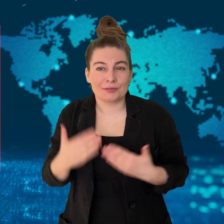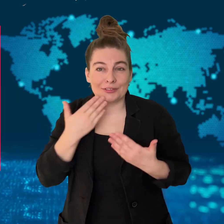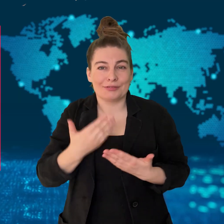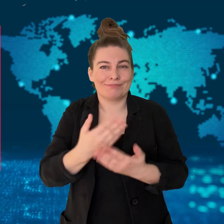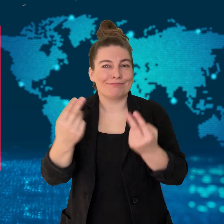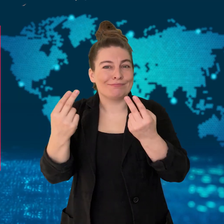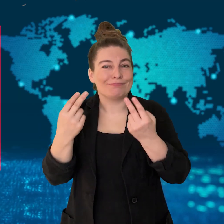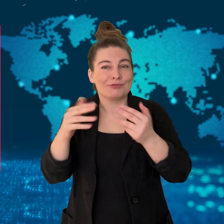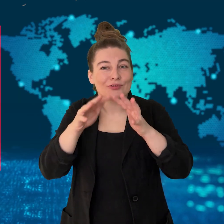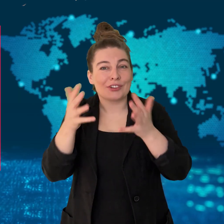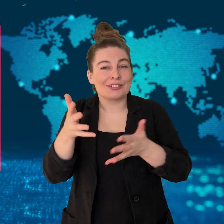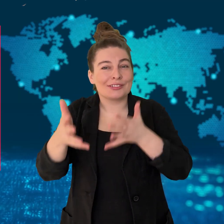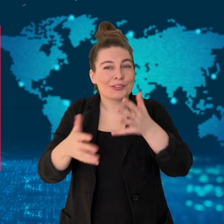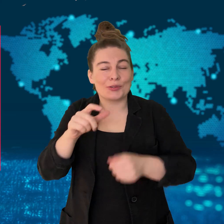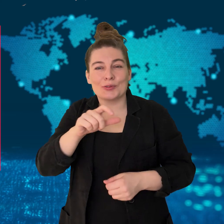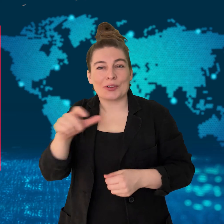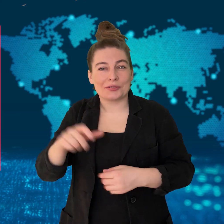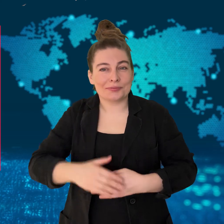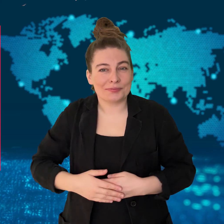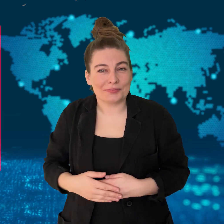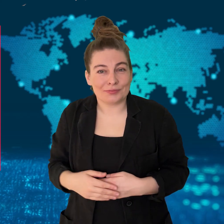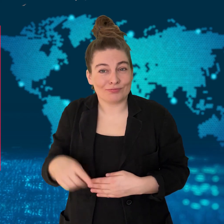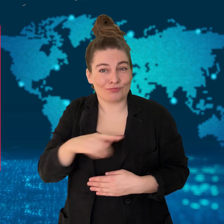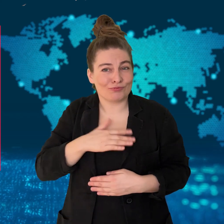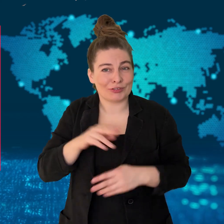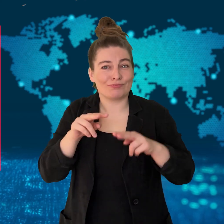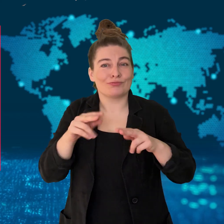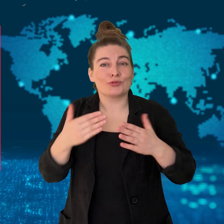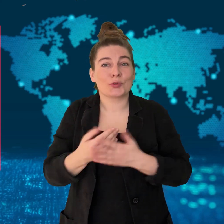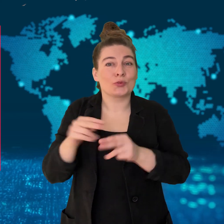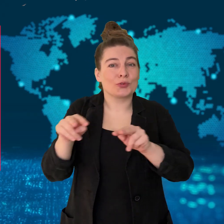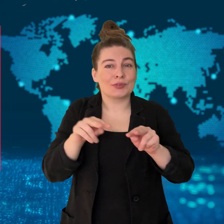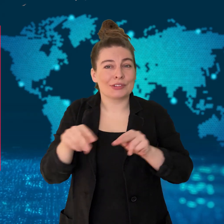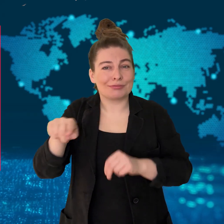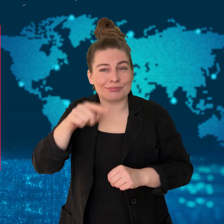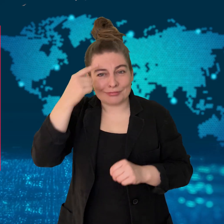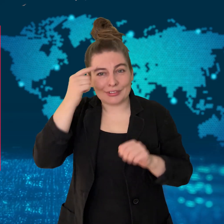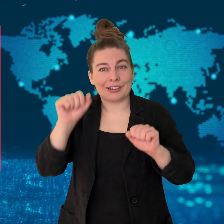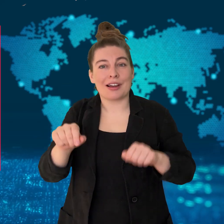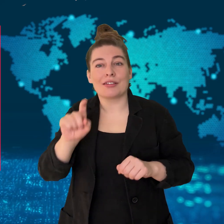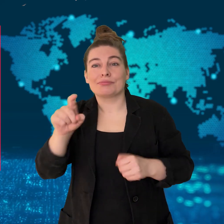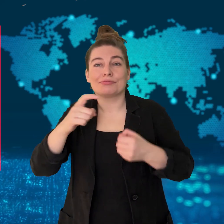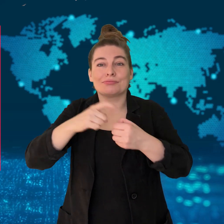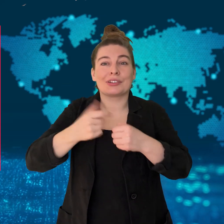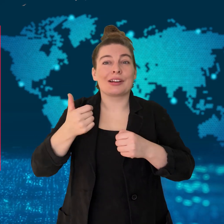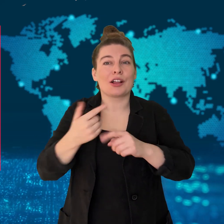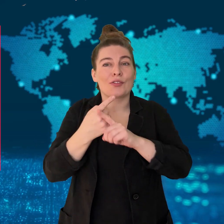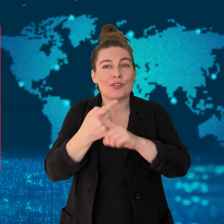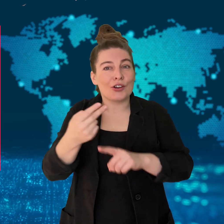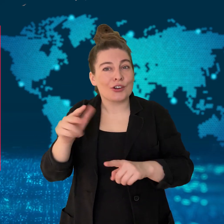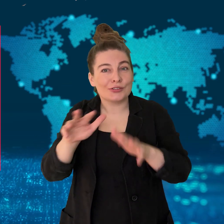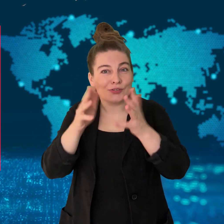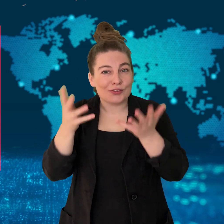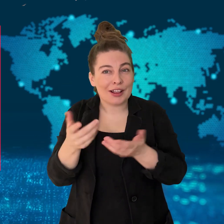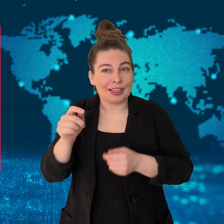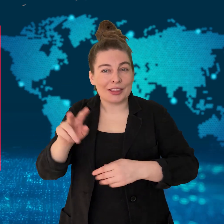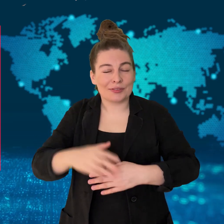Thank you for watching WorldSign Week. Don't forget to subscribe, like, and follow H3 World TV to get new video updates!